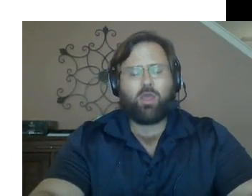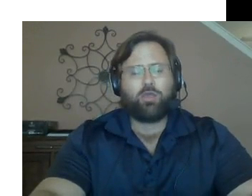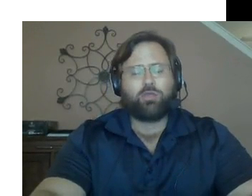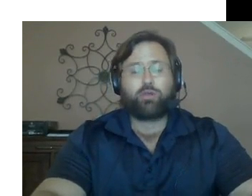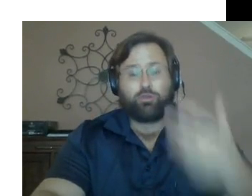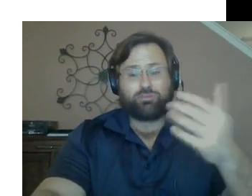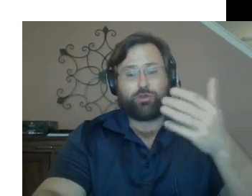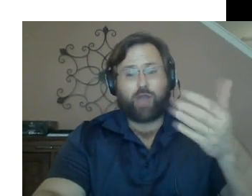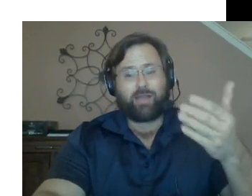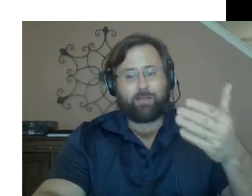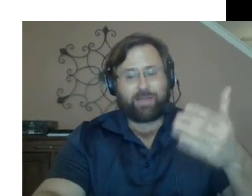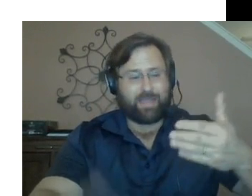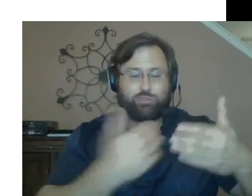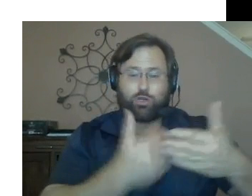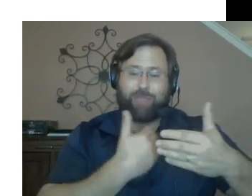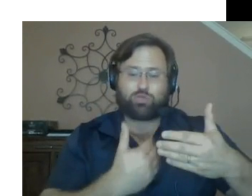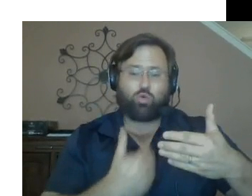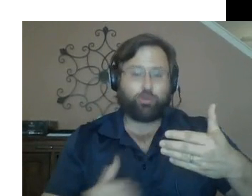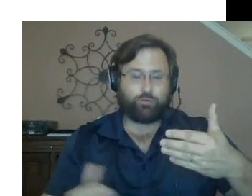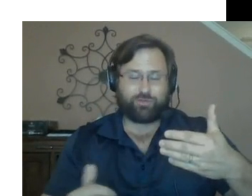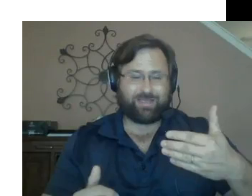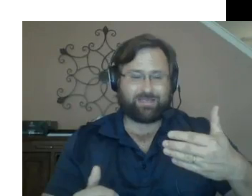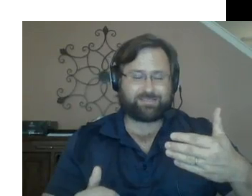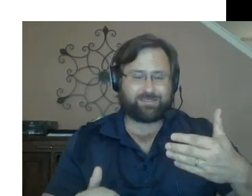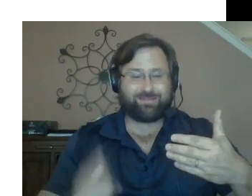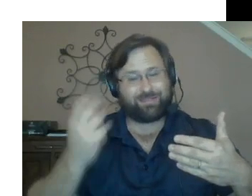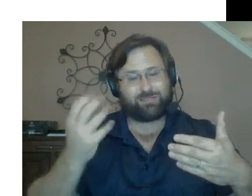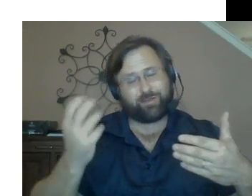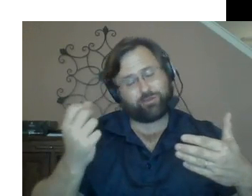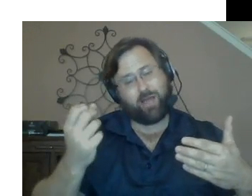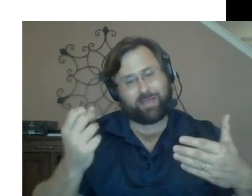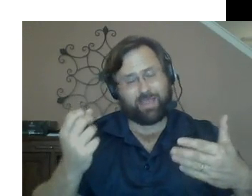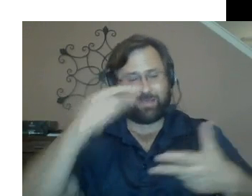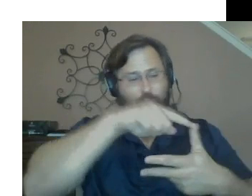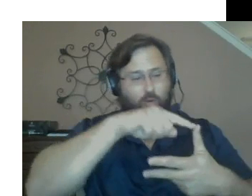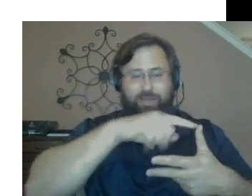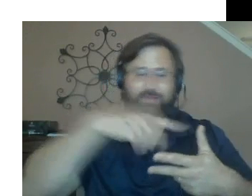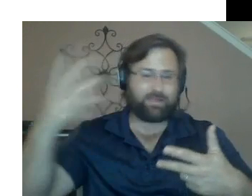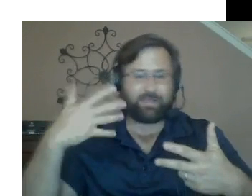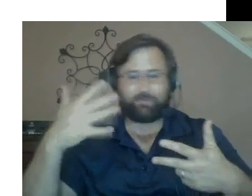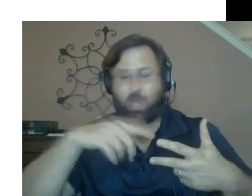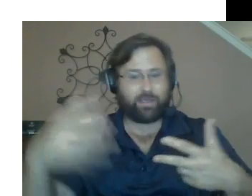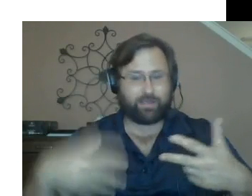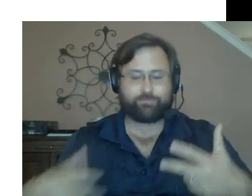you're going to use your non-dominant hand turn back toward you for the list this way your dominant hand will point and can keep talking